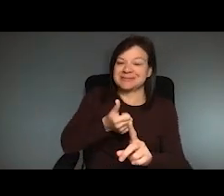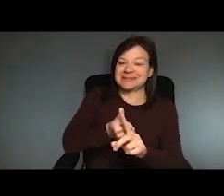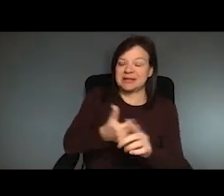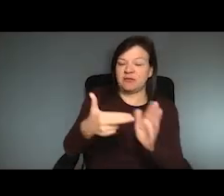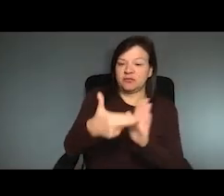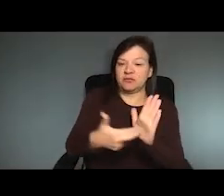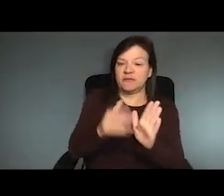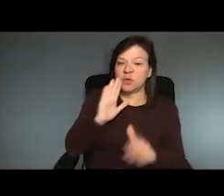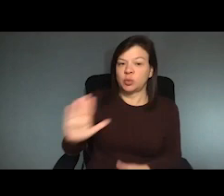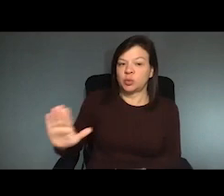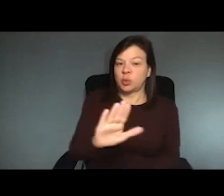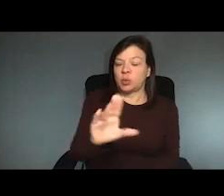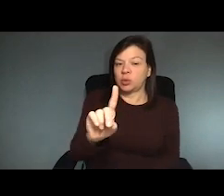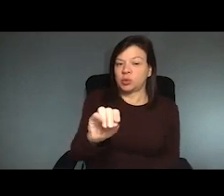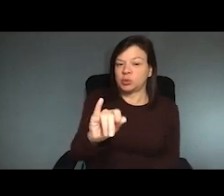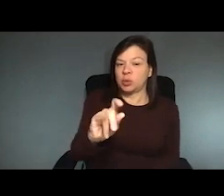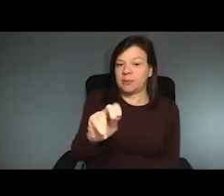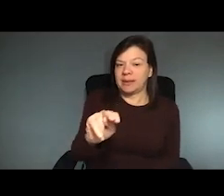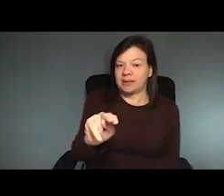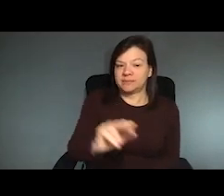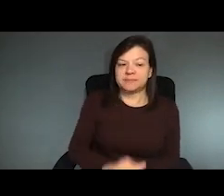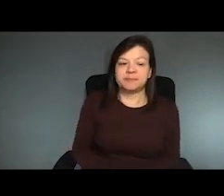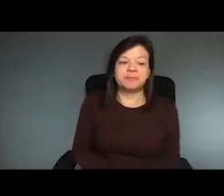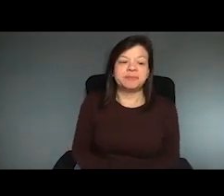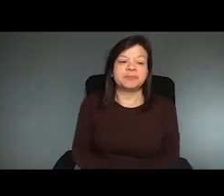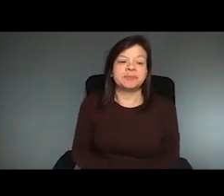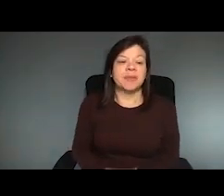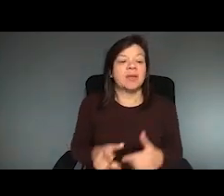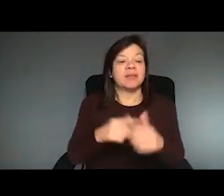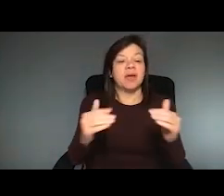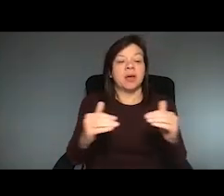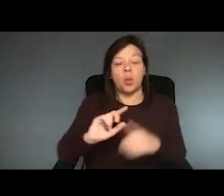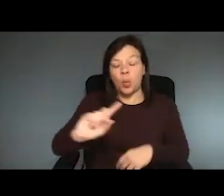FOR YOUR DOMAIN AND THEN REVIEW WHERE YOU TO GO ASSIGN